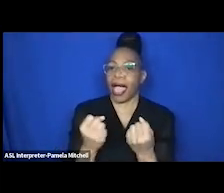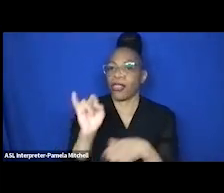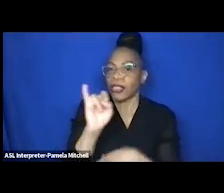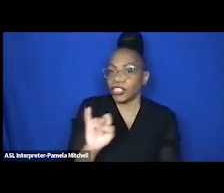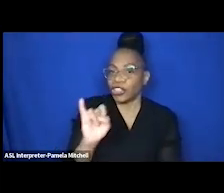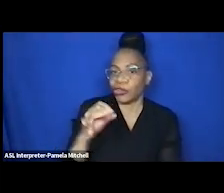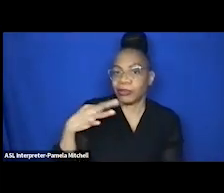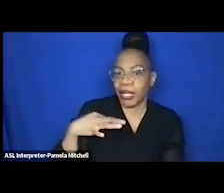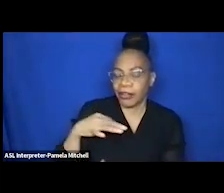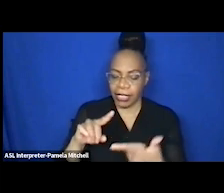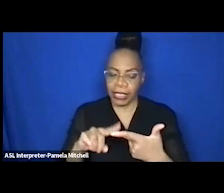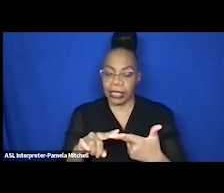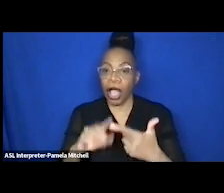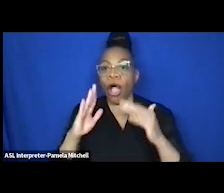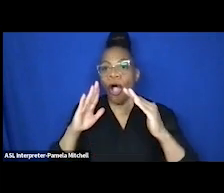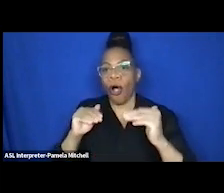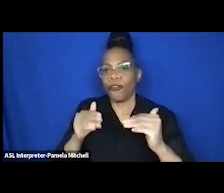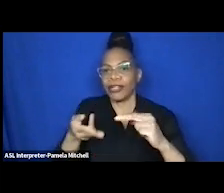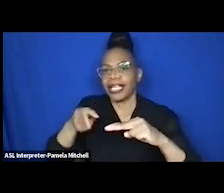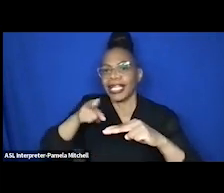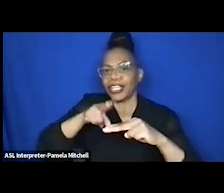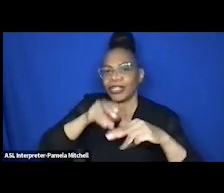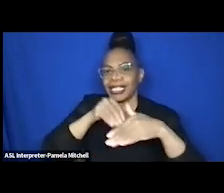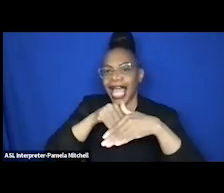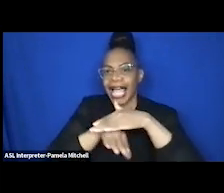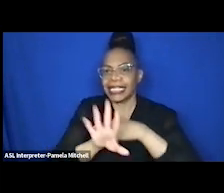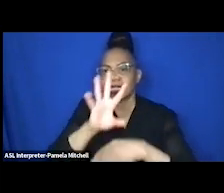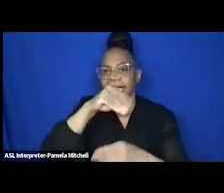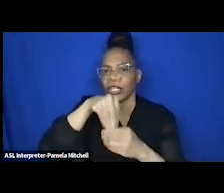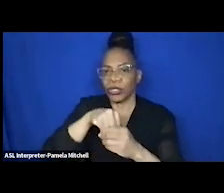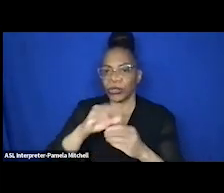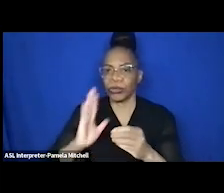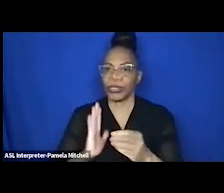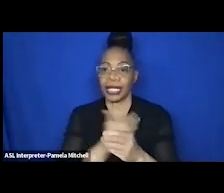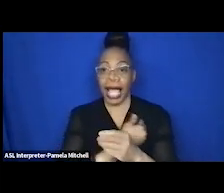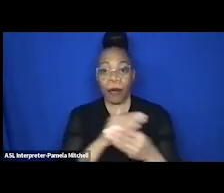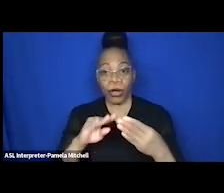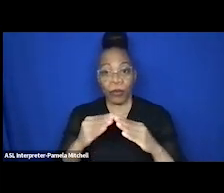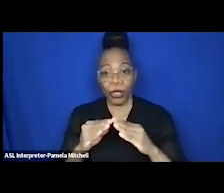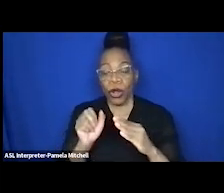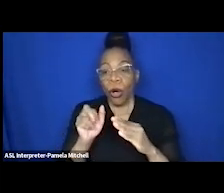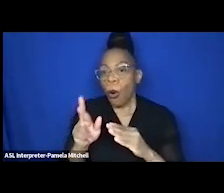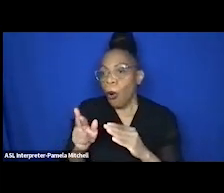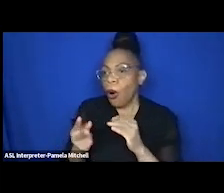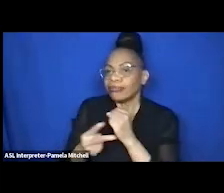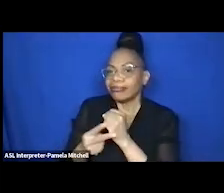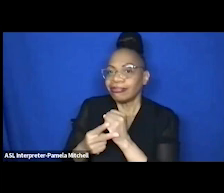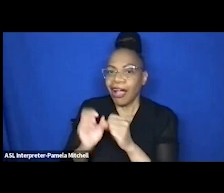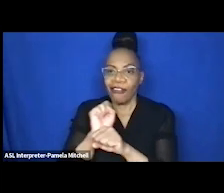Be able to hopefully increase access to be able to be more included in their communities, right? Or to save for work or vocational goals, right?